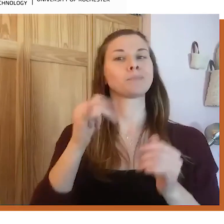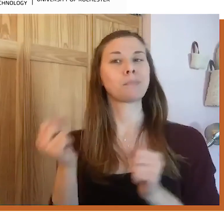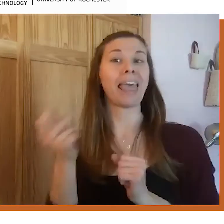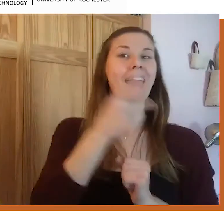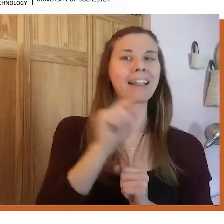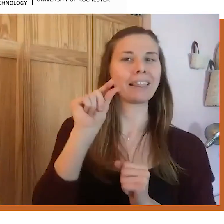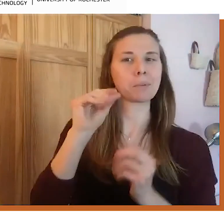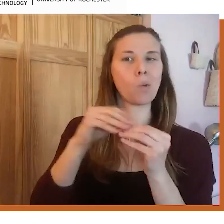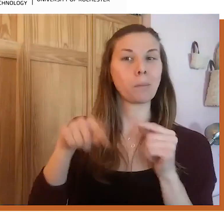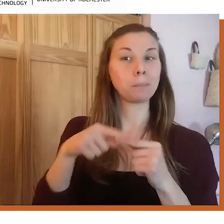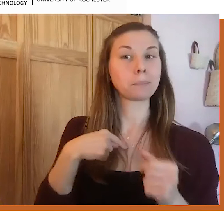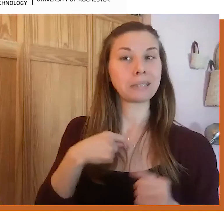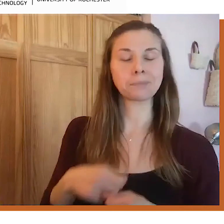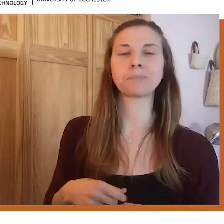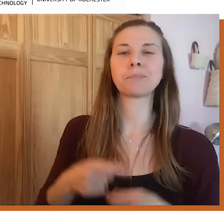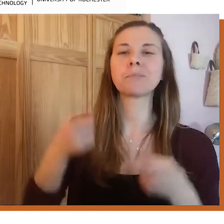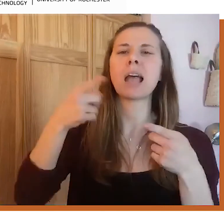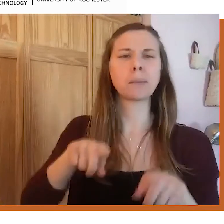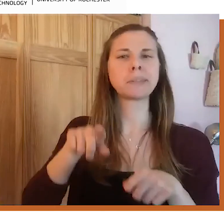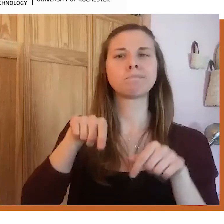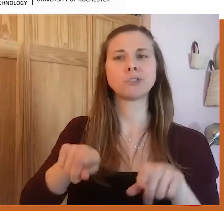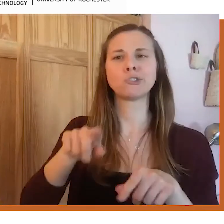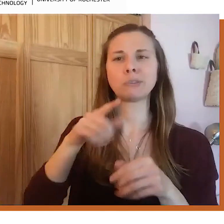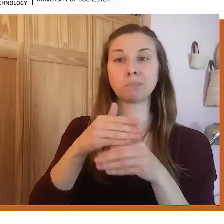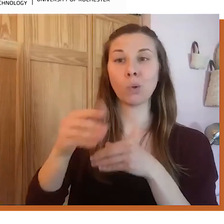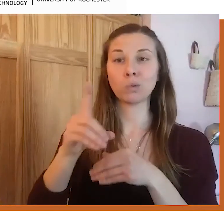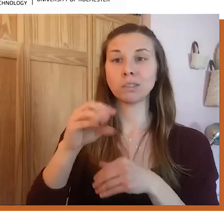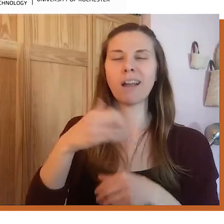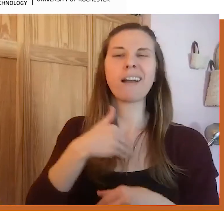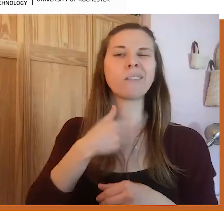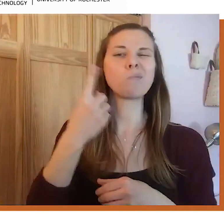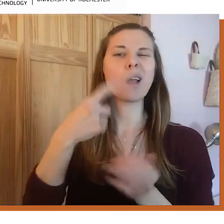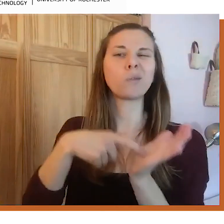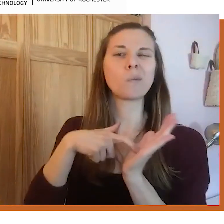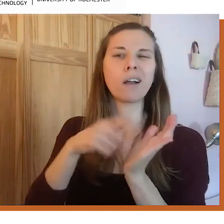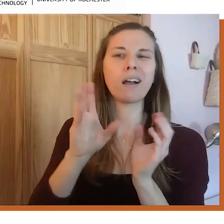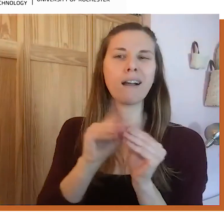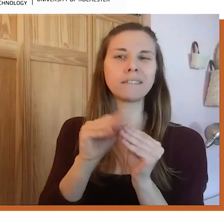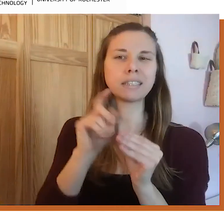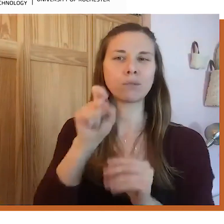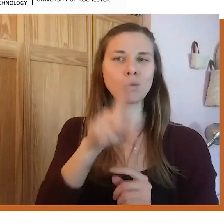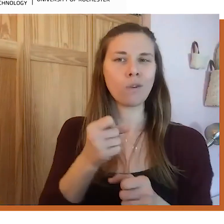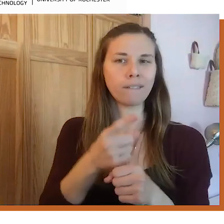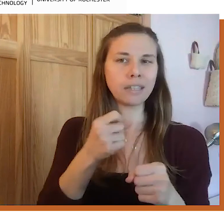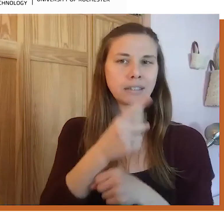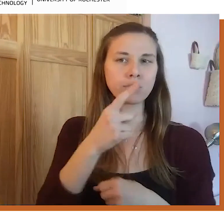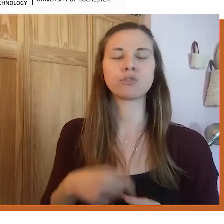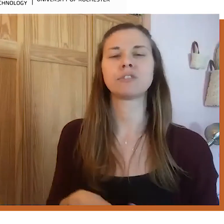All right. Going back a little bit to about me, After I started my postdoc, I have a requirement